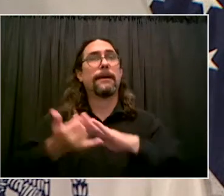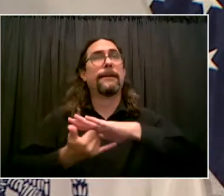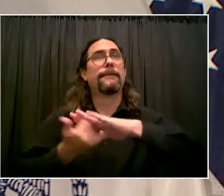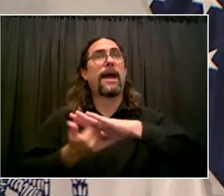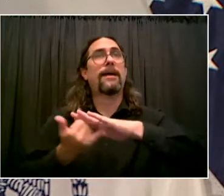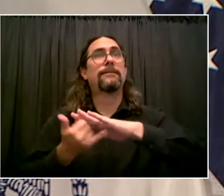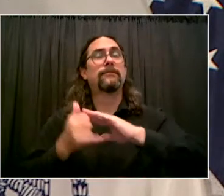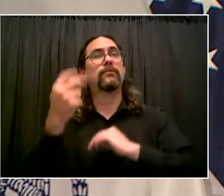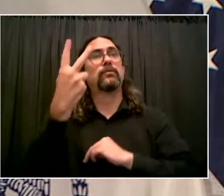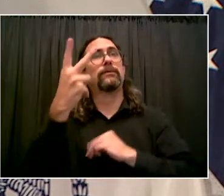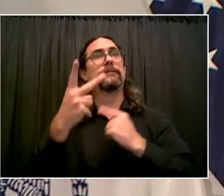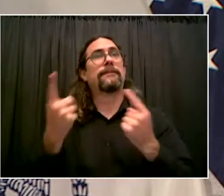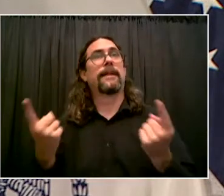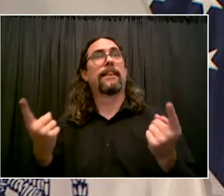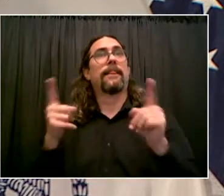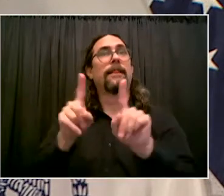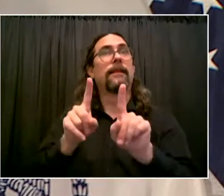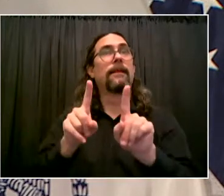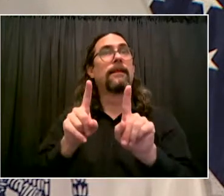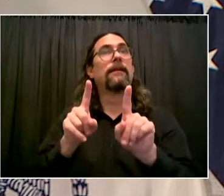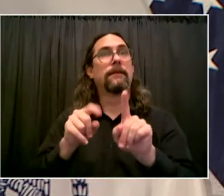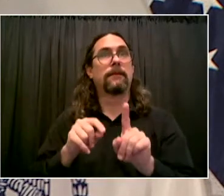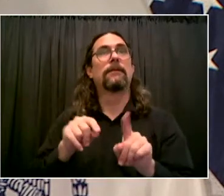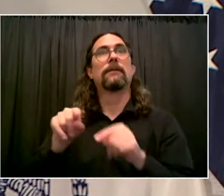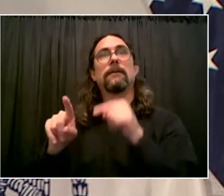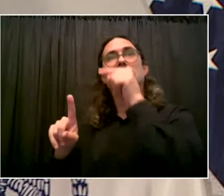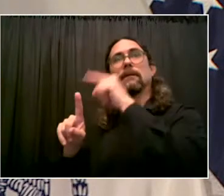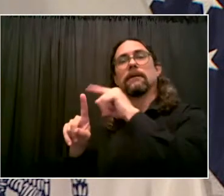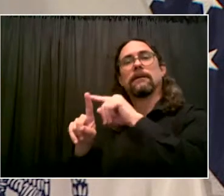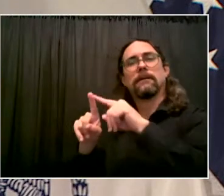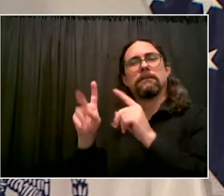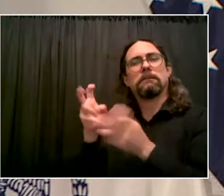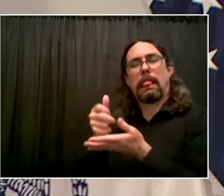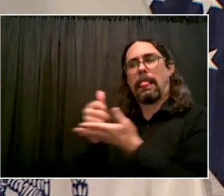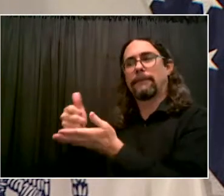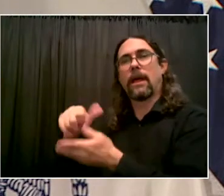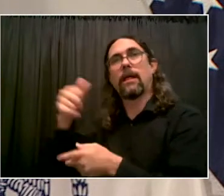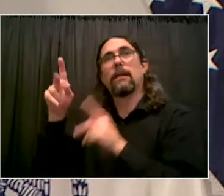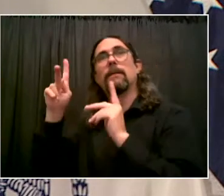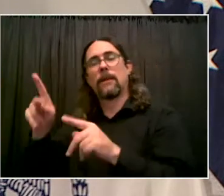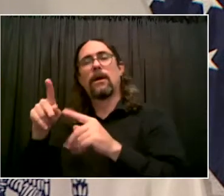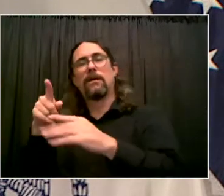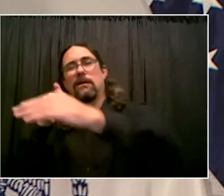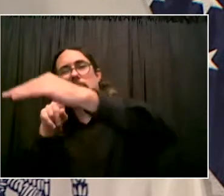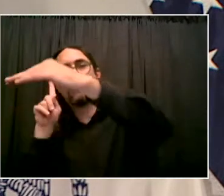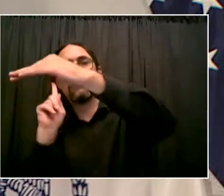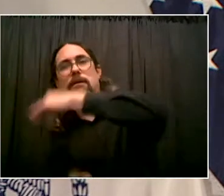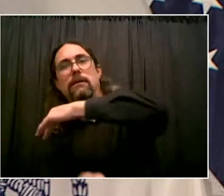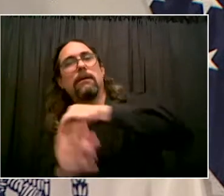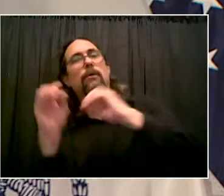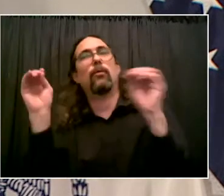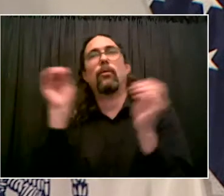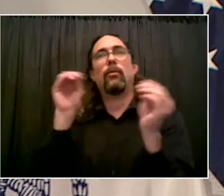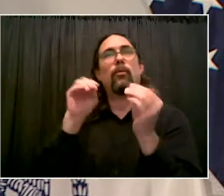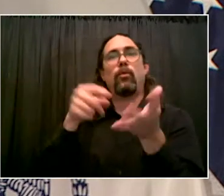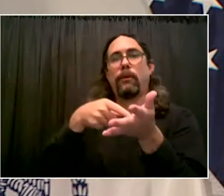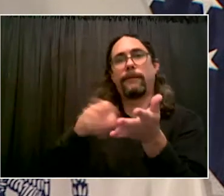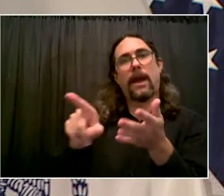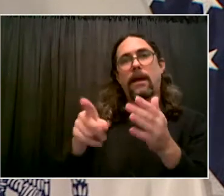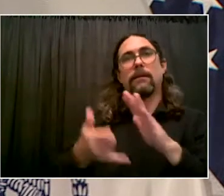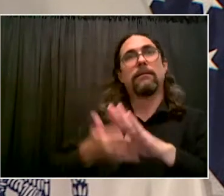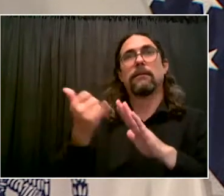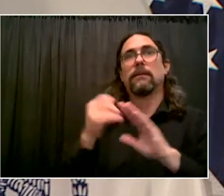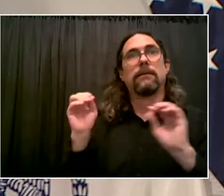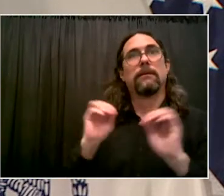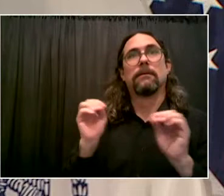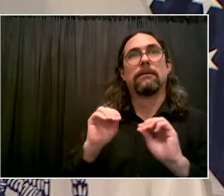CONFRONTED HIM